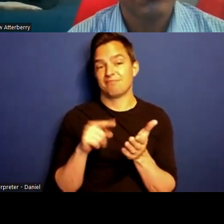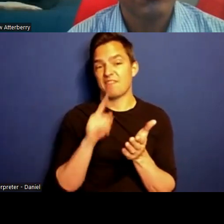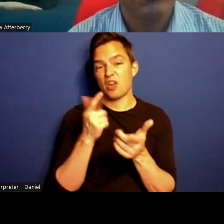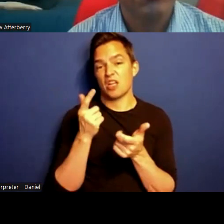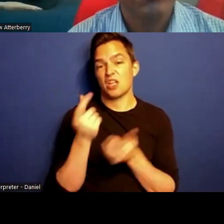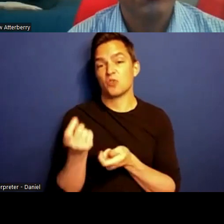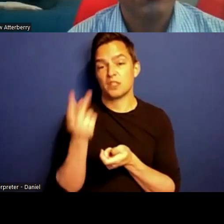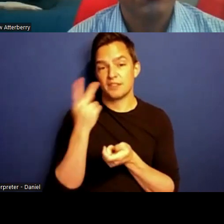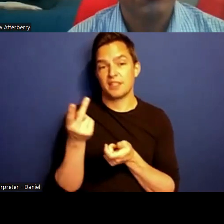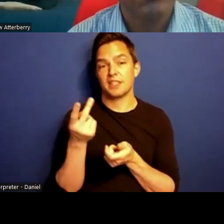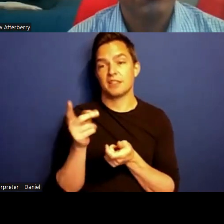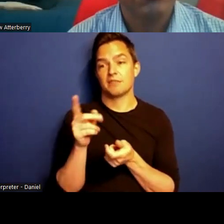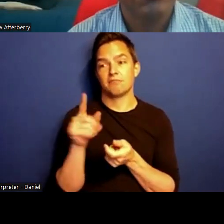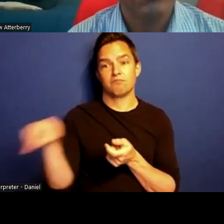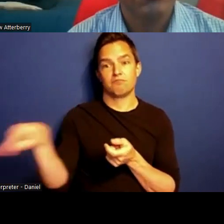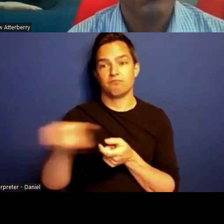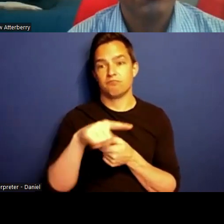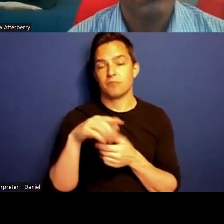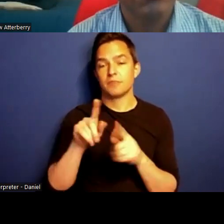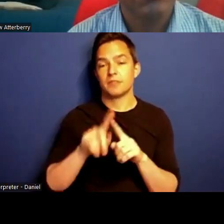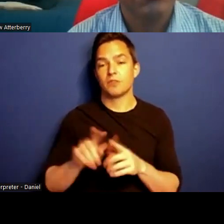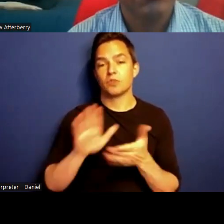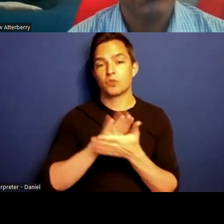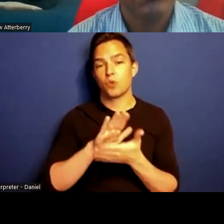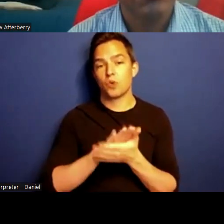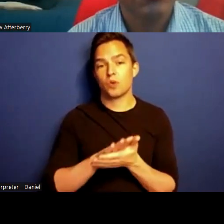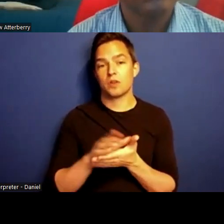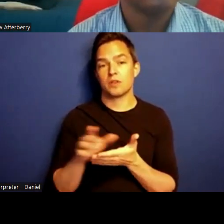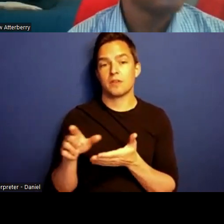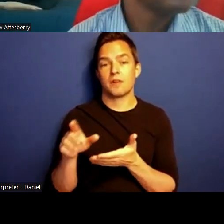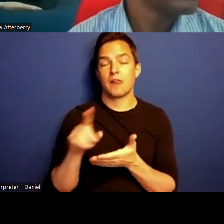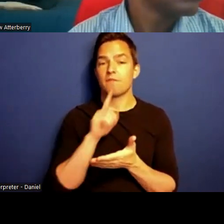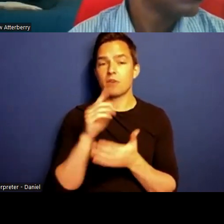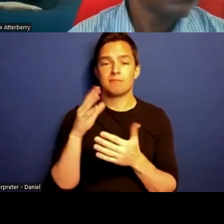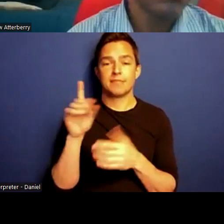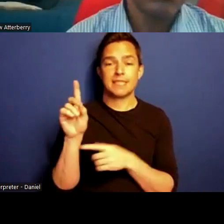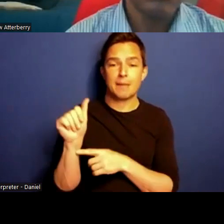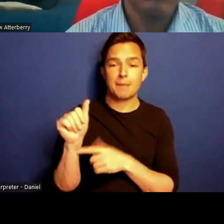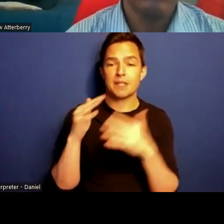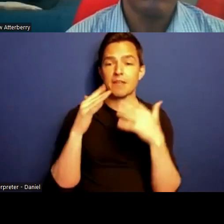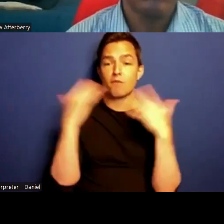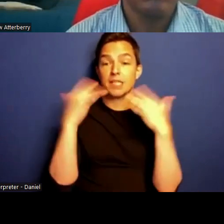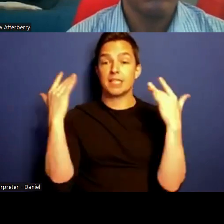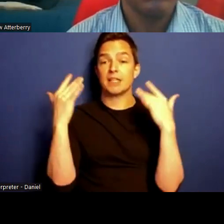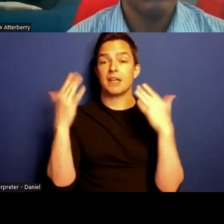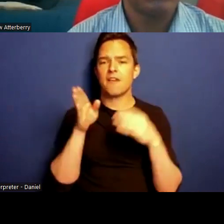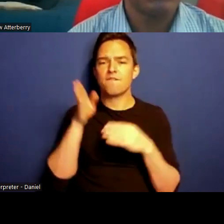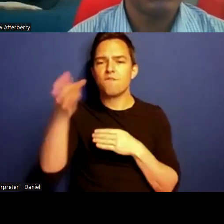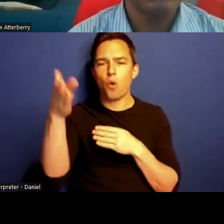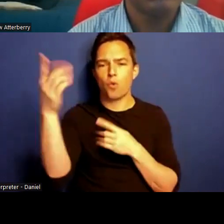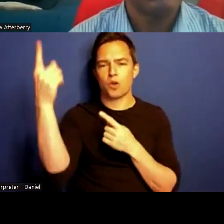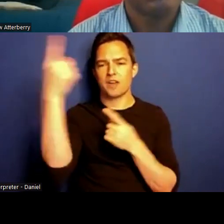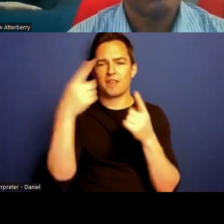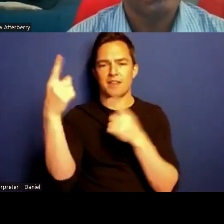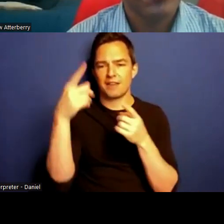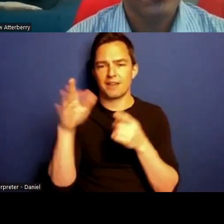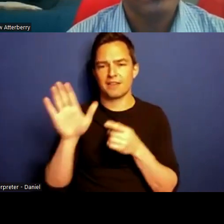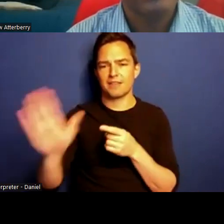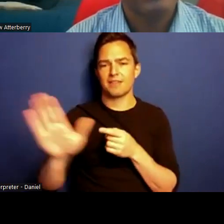schools that were so like disability friendly and forward thinking and really nice for me as